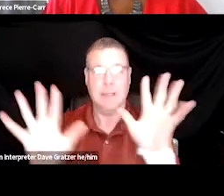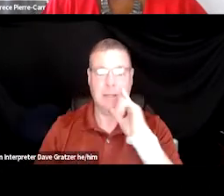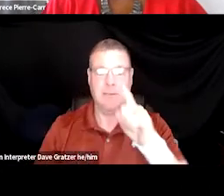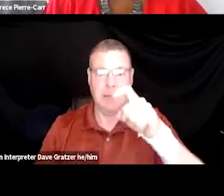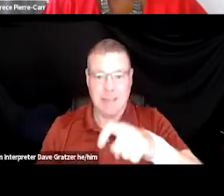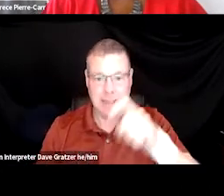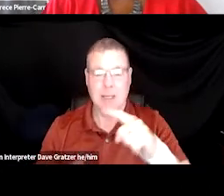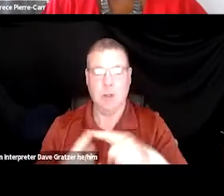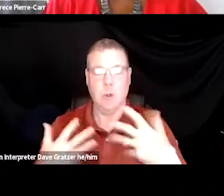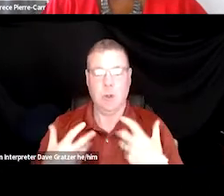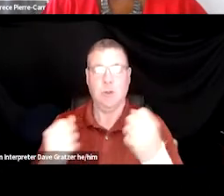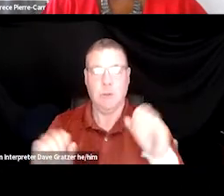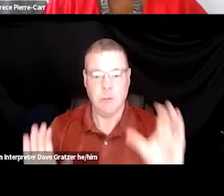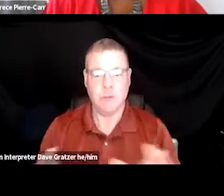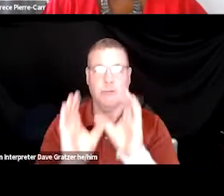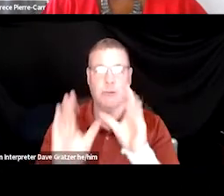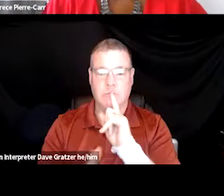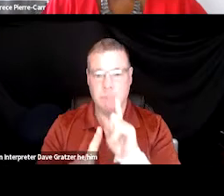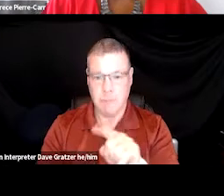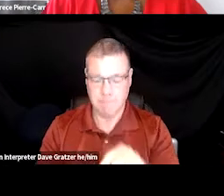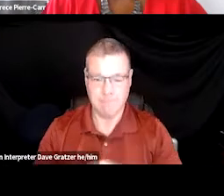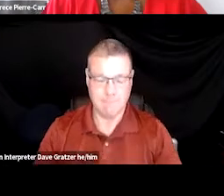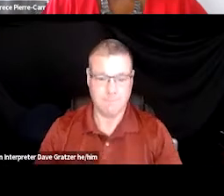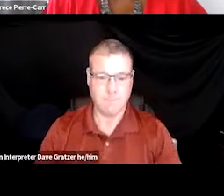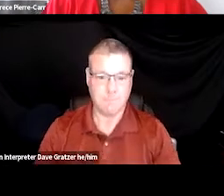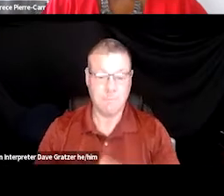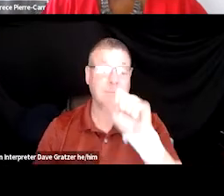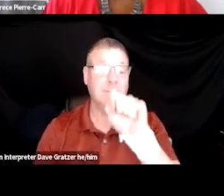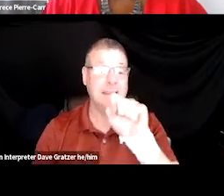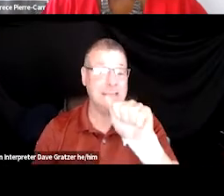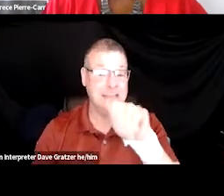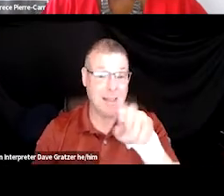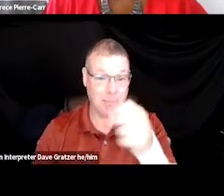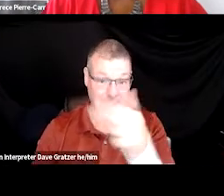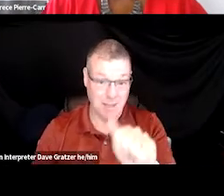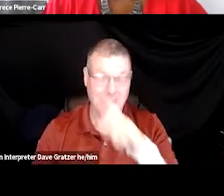to strengthen crisis responsiveness. SAMHSA is committed to answering the question